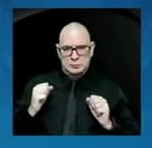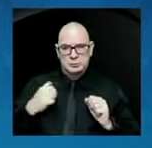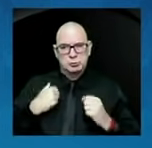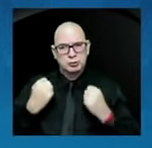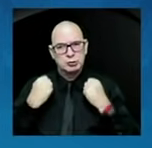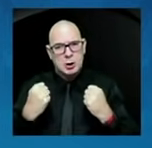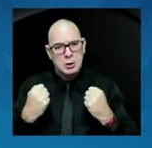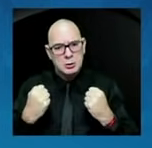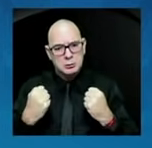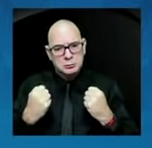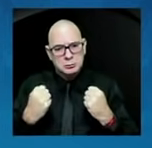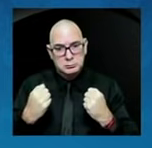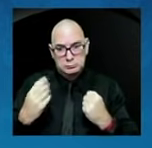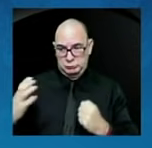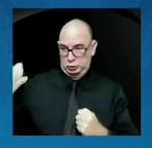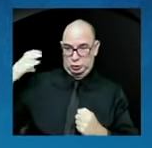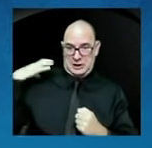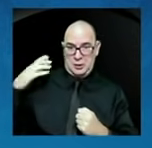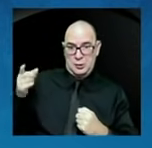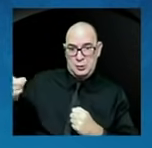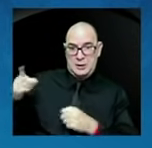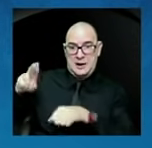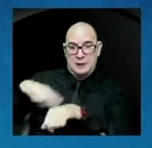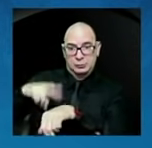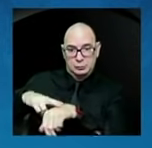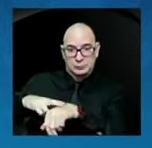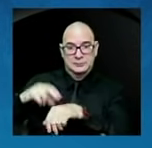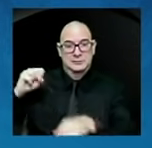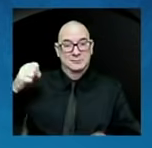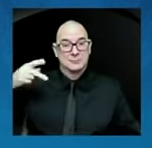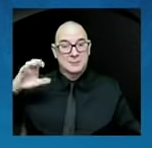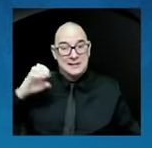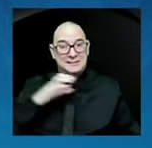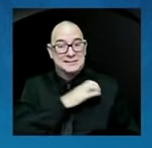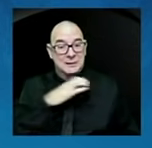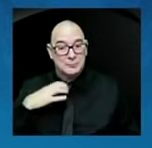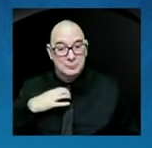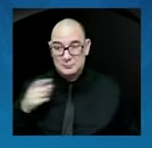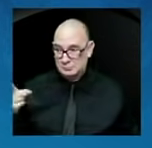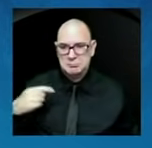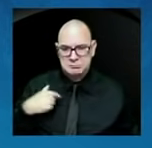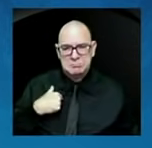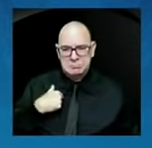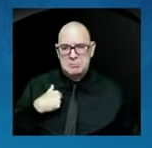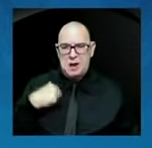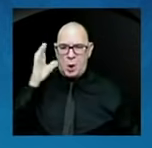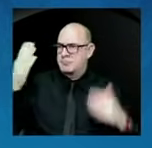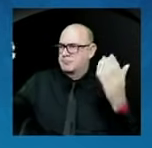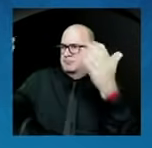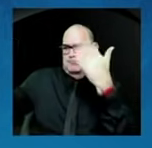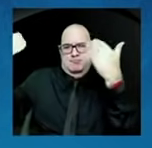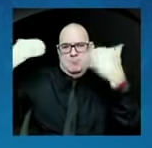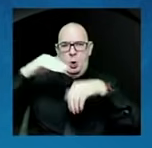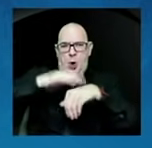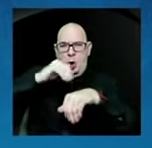SECURITY AND OUR STRENGTH.